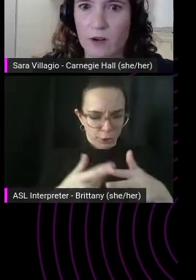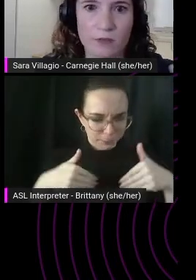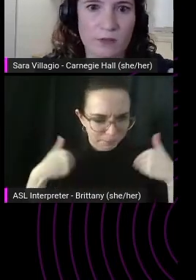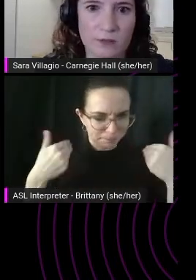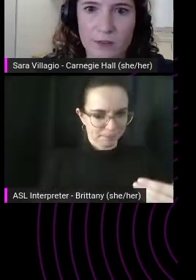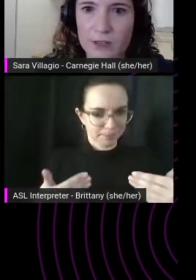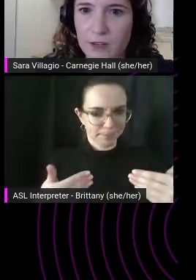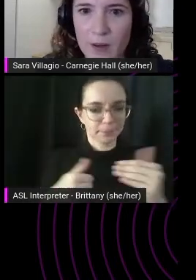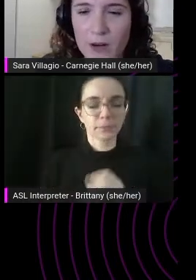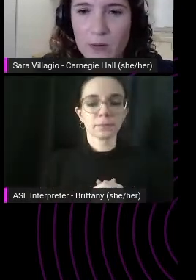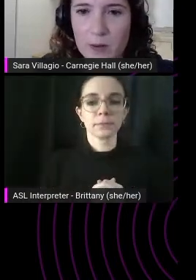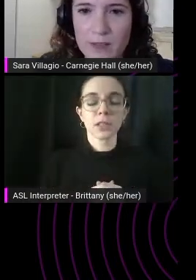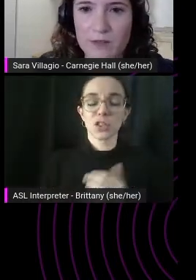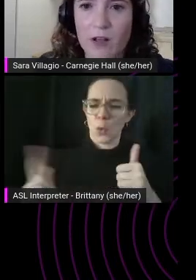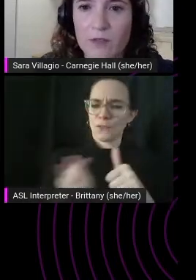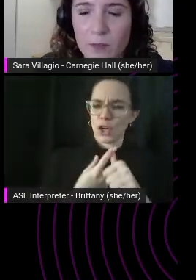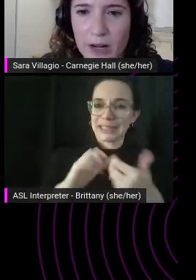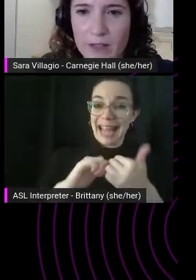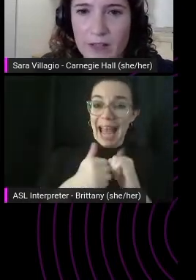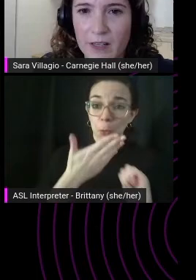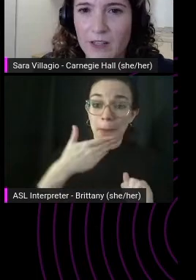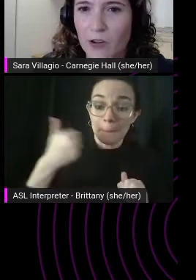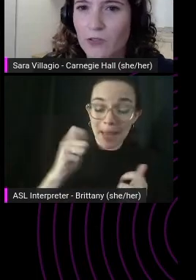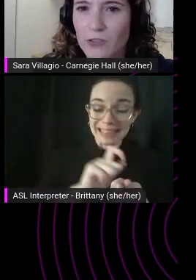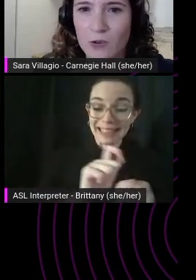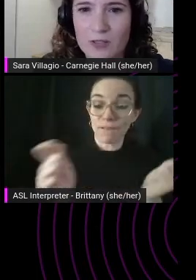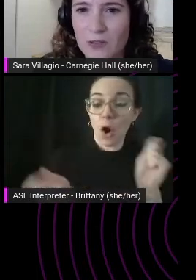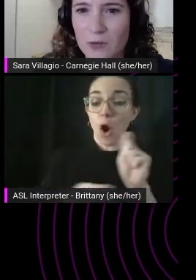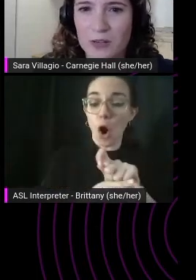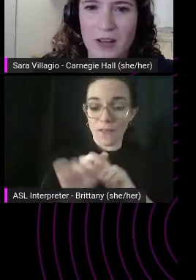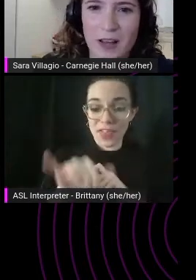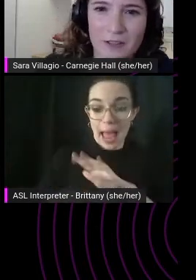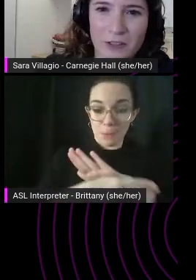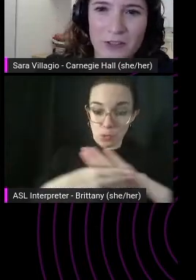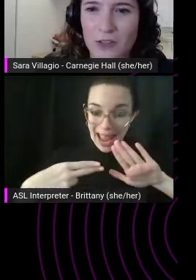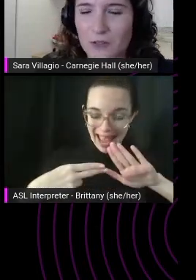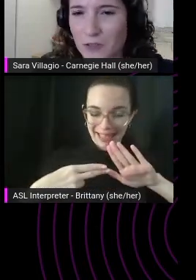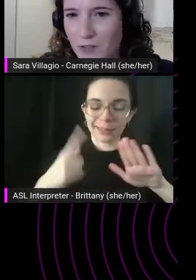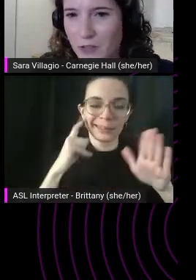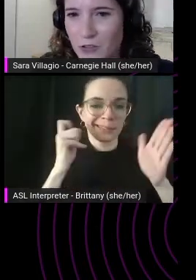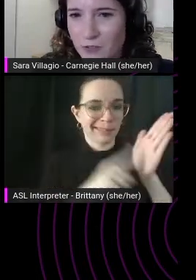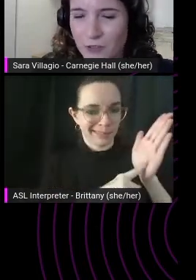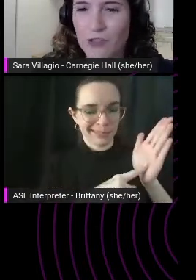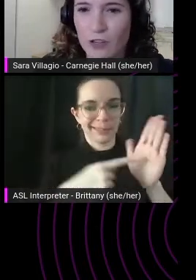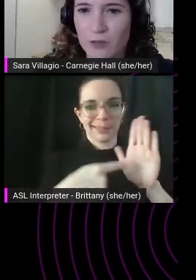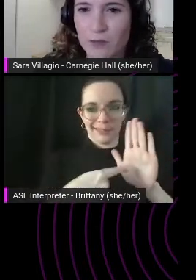So, first up, how do we best evolve the brand? Note the choice of the word evolution over revolution for sure,